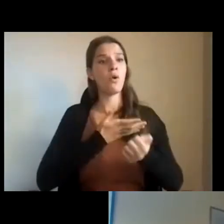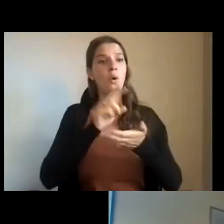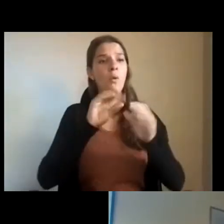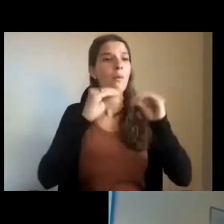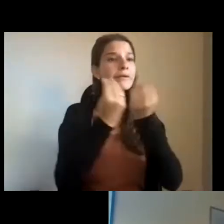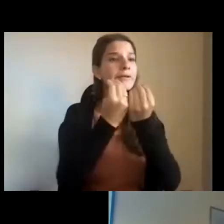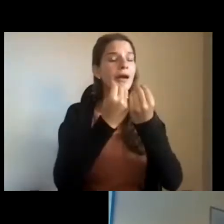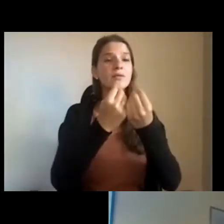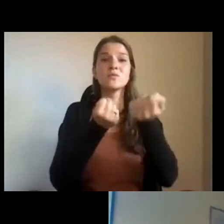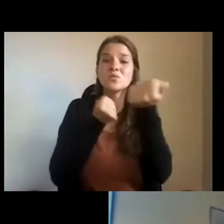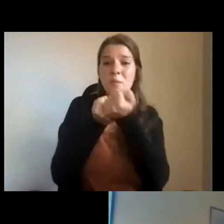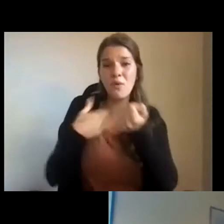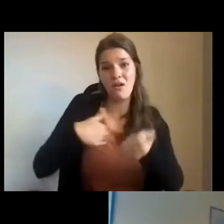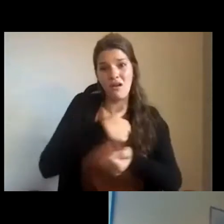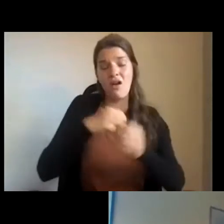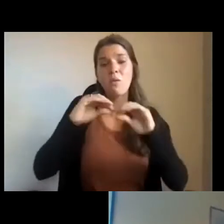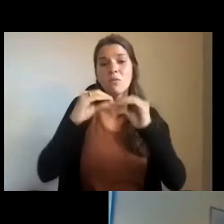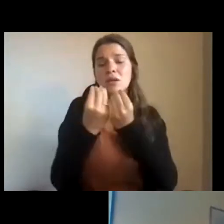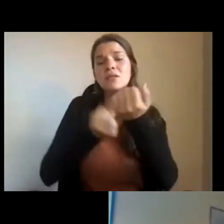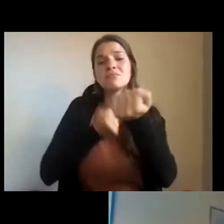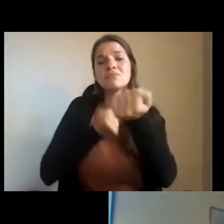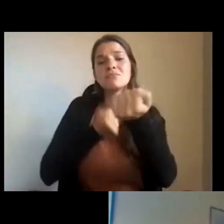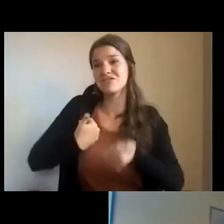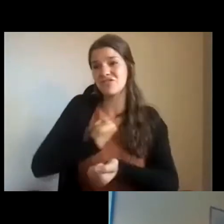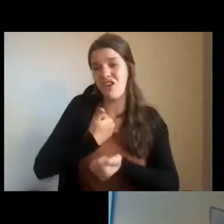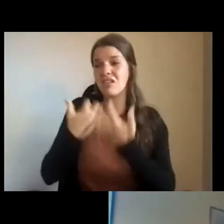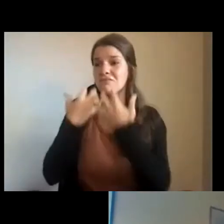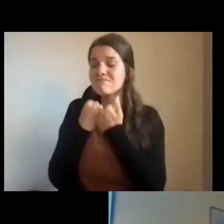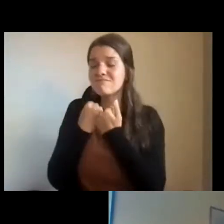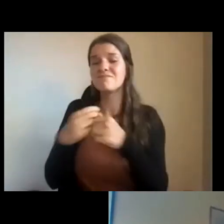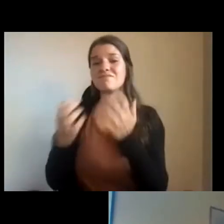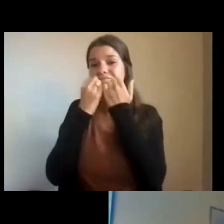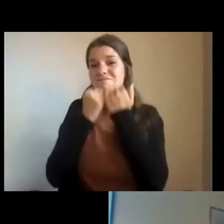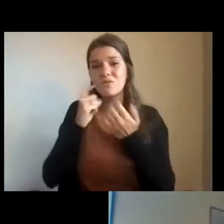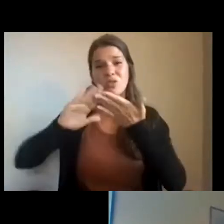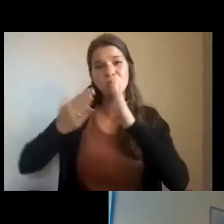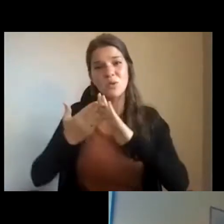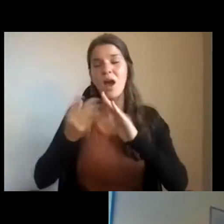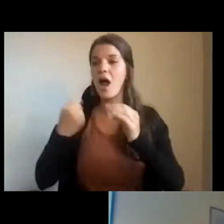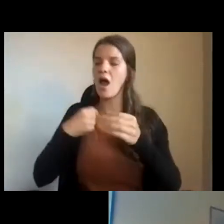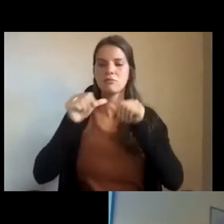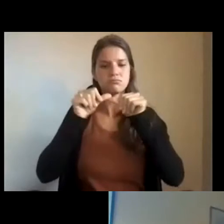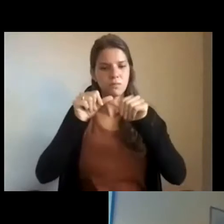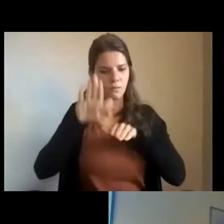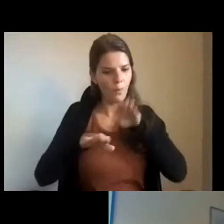ourselves, and care for our community, and find our path forward. These decisions are not made lightly